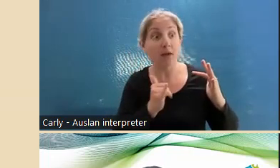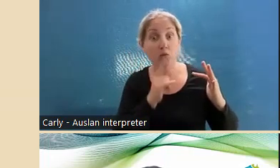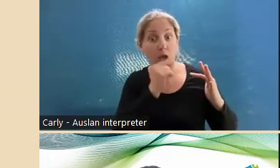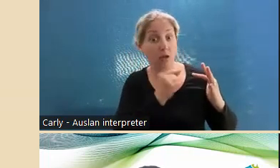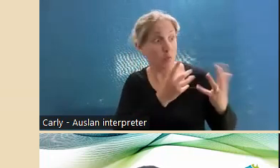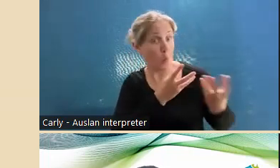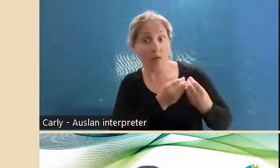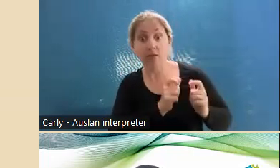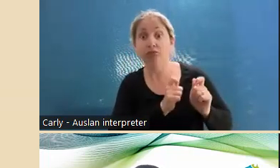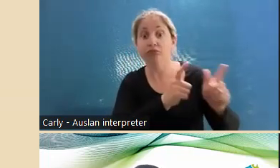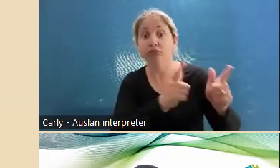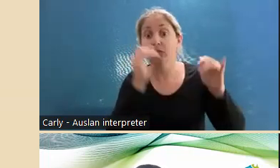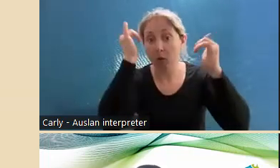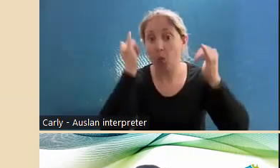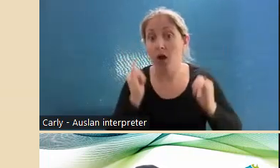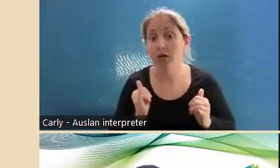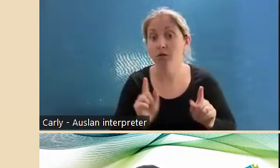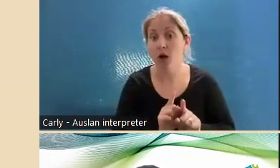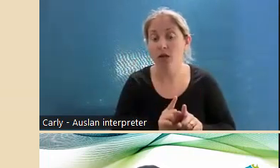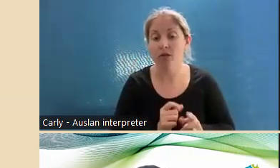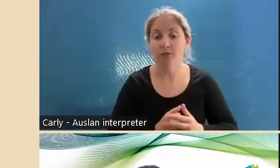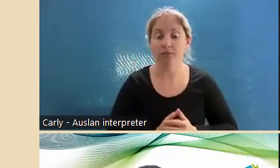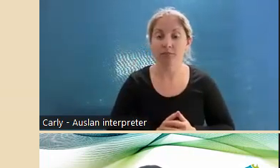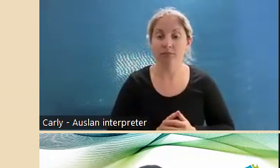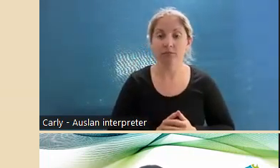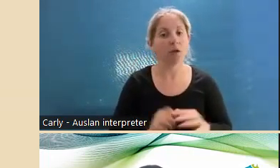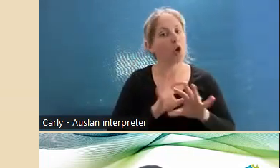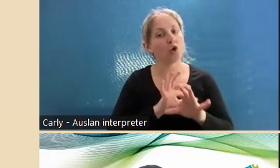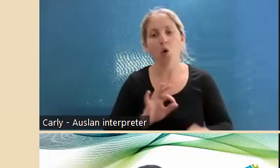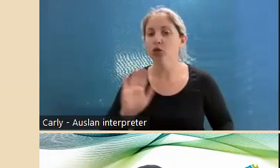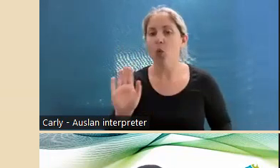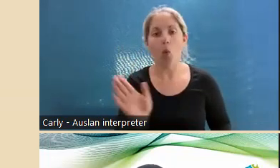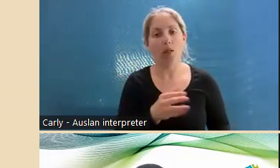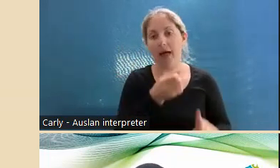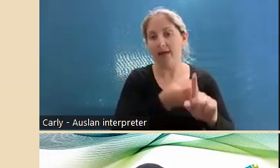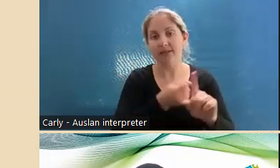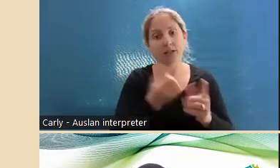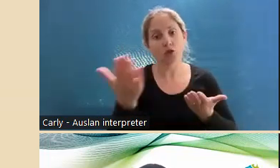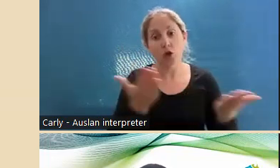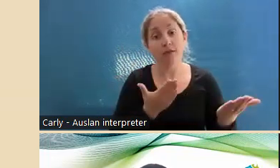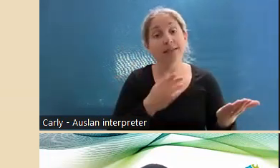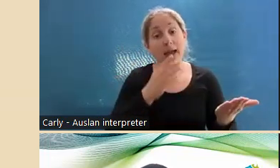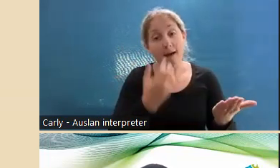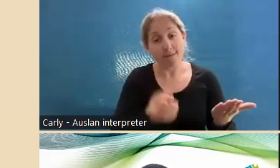Lastly, I note, not all advocacy services can assist with Independent Expert Reviews,